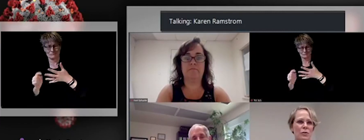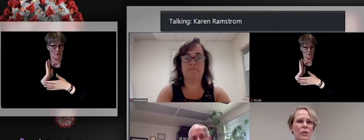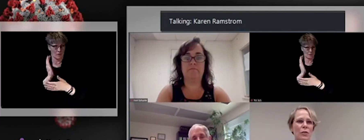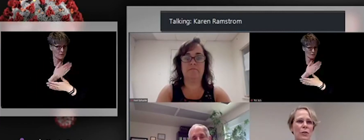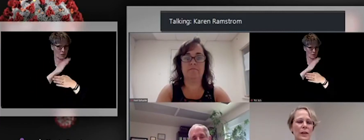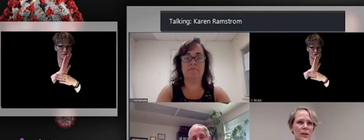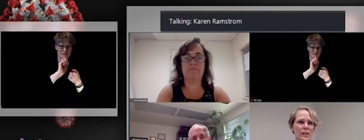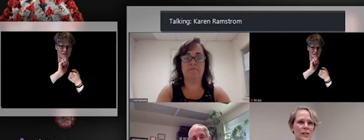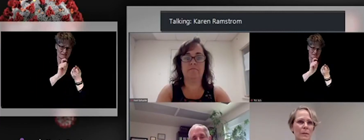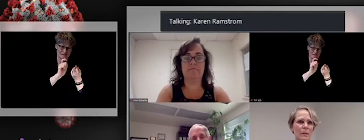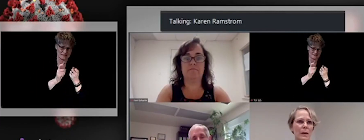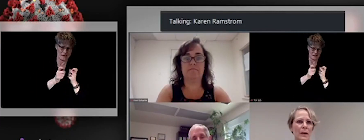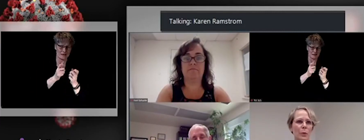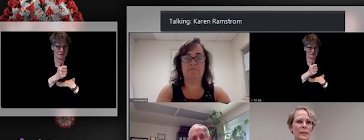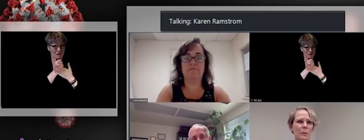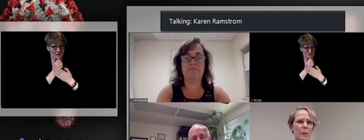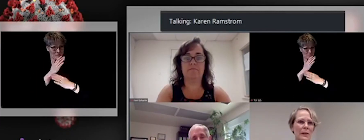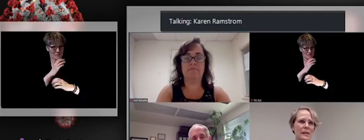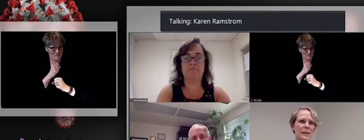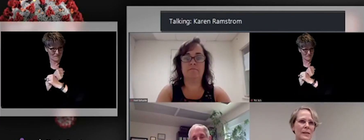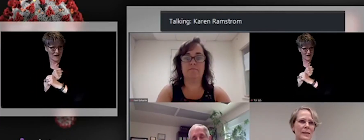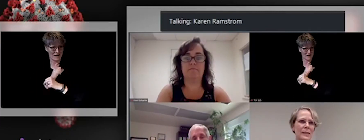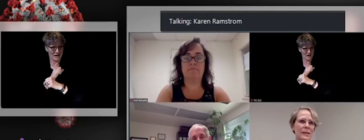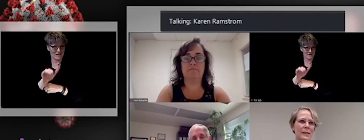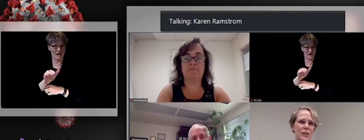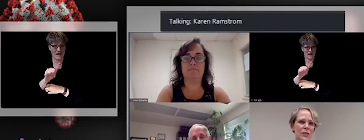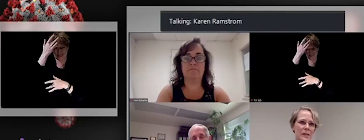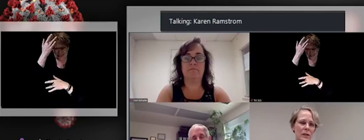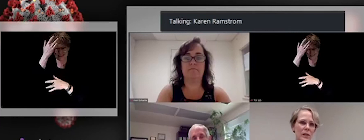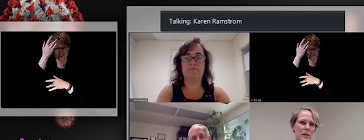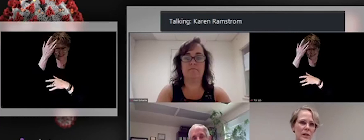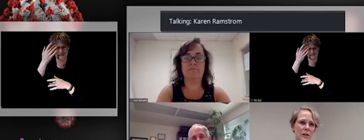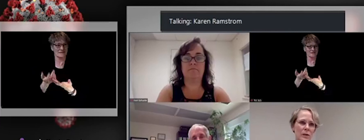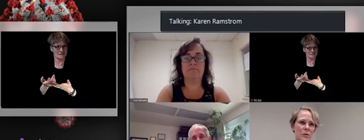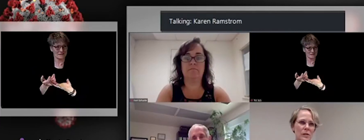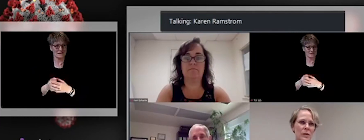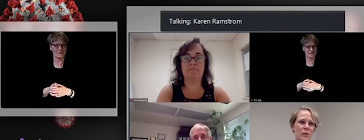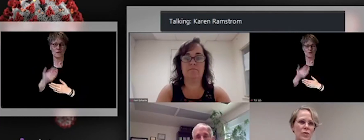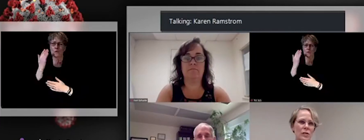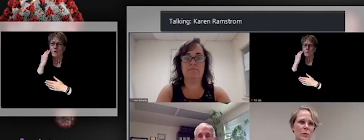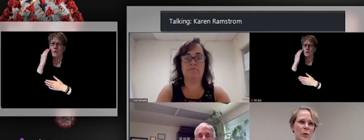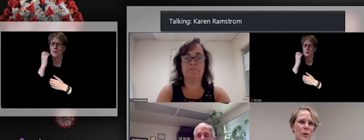know that we did back side a little bit just based on the most recent closures and we're